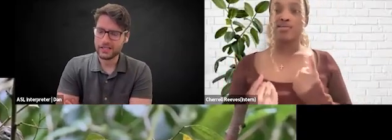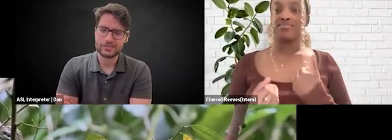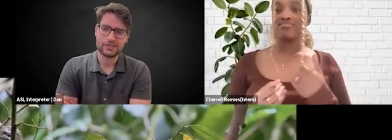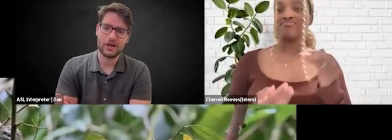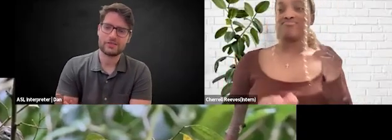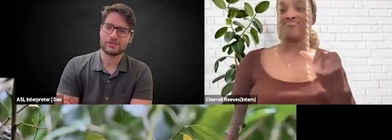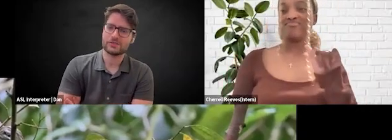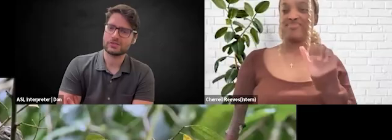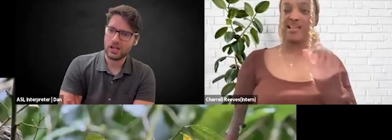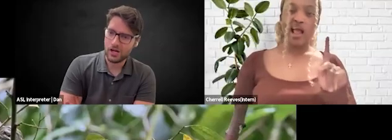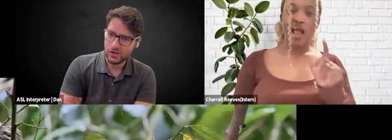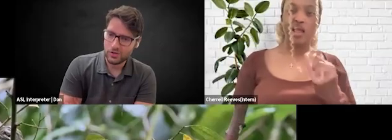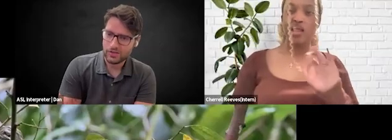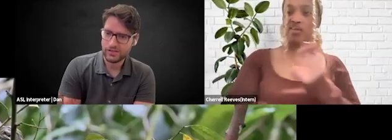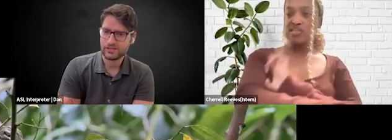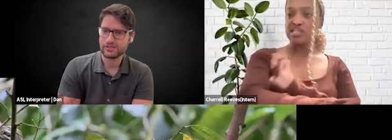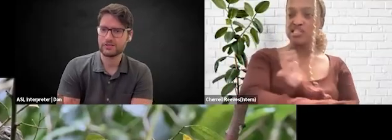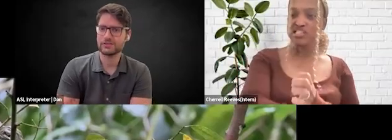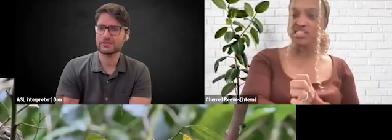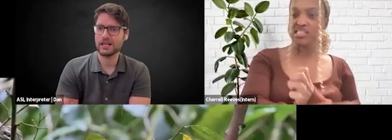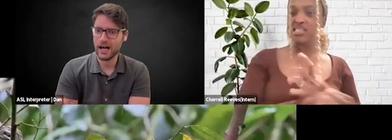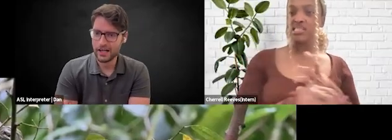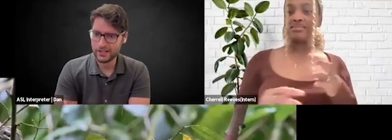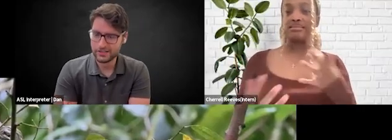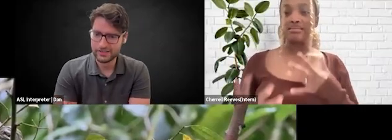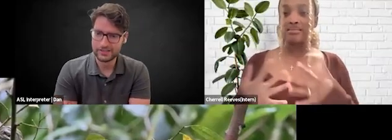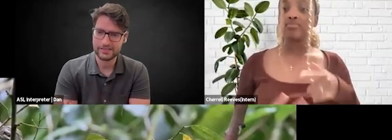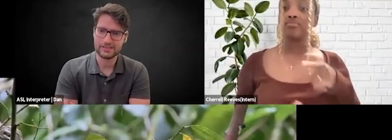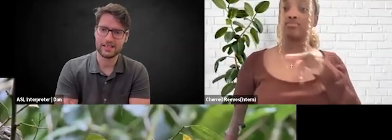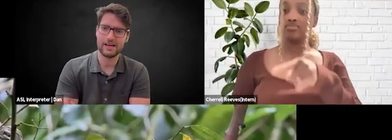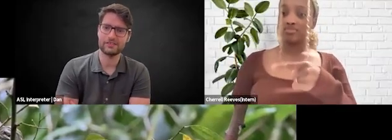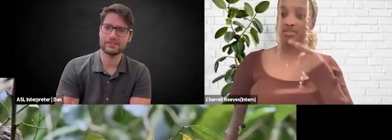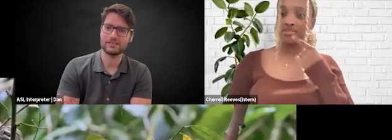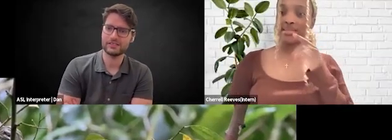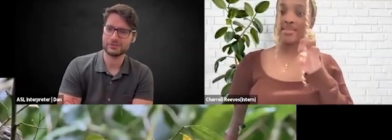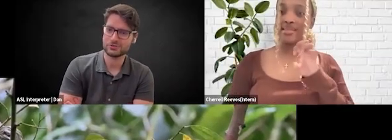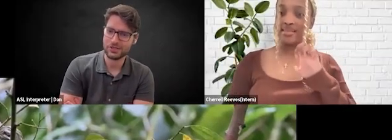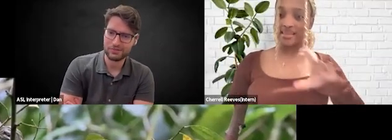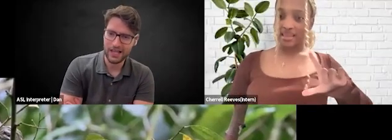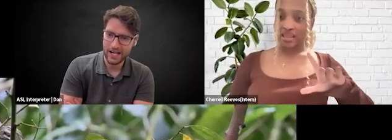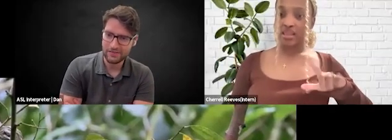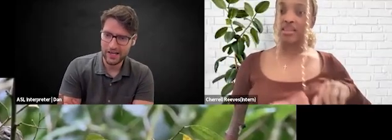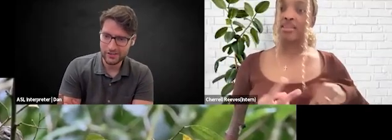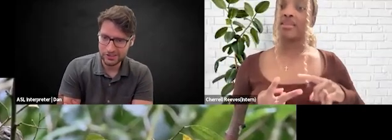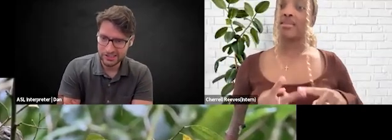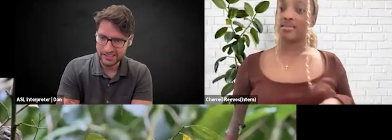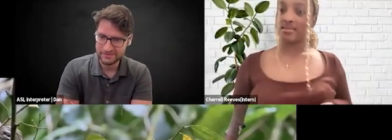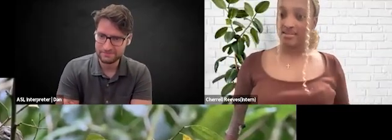Right, sloths are slow. They're tired. They have an extreme lack of energy.